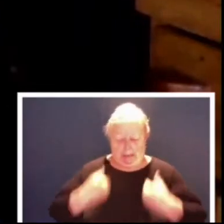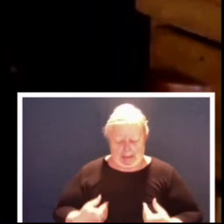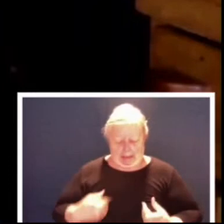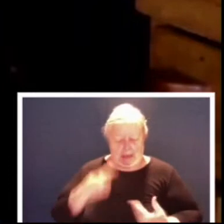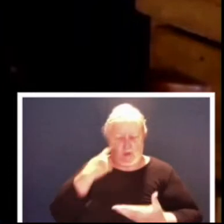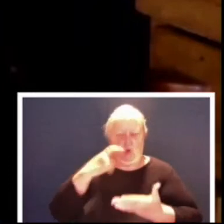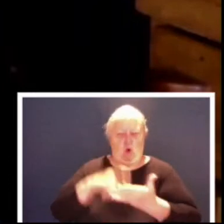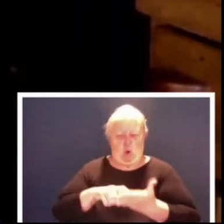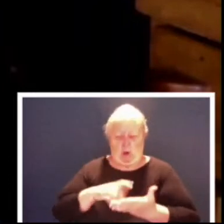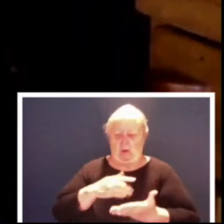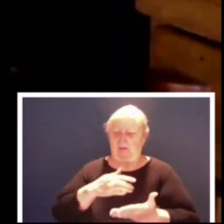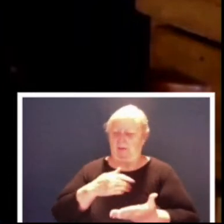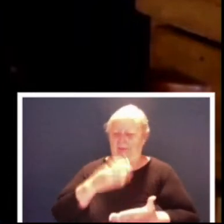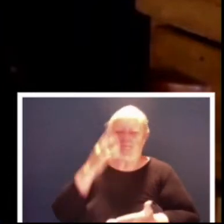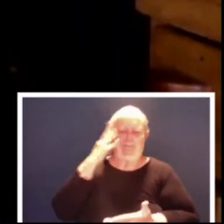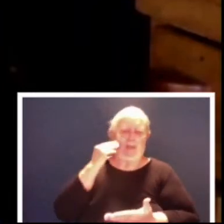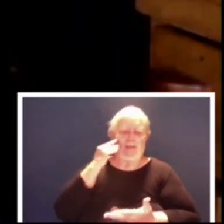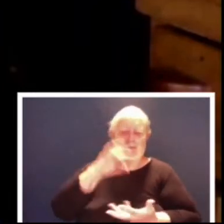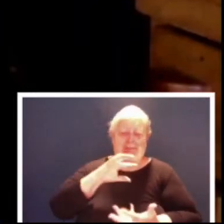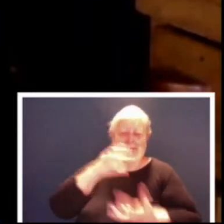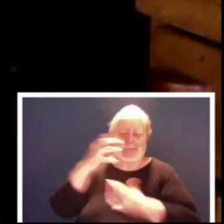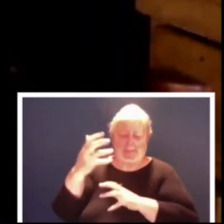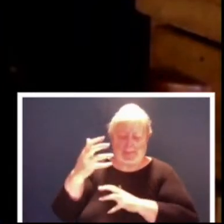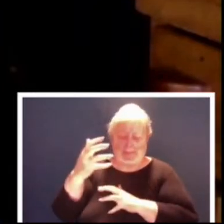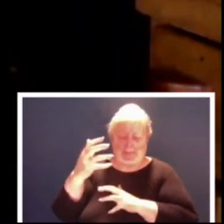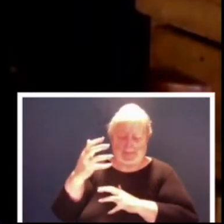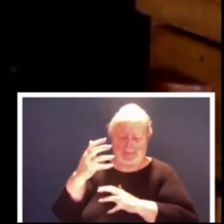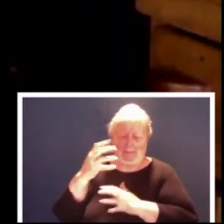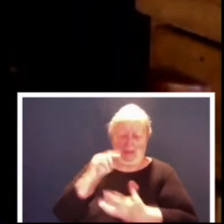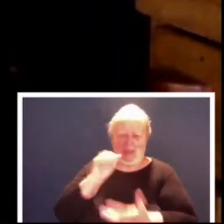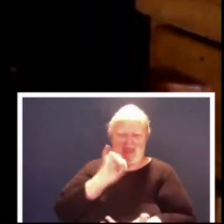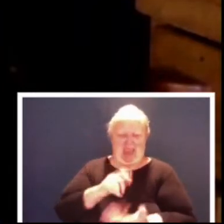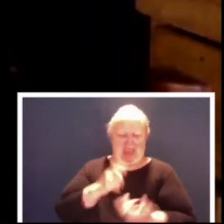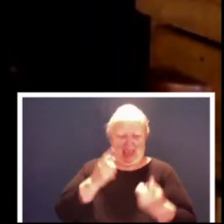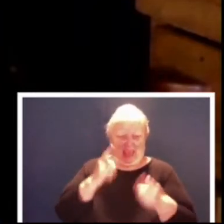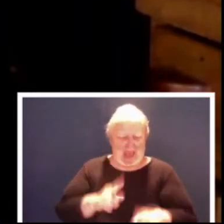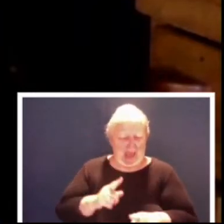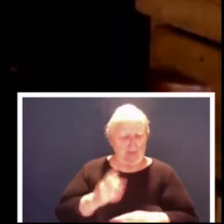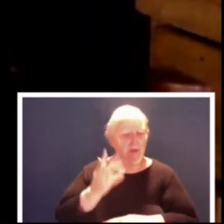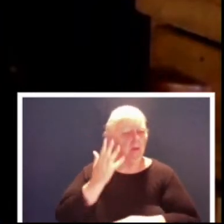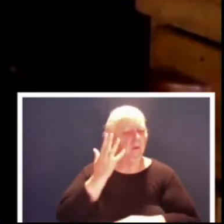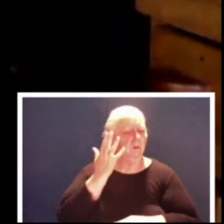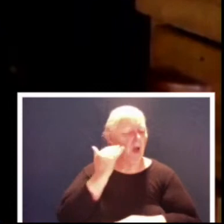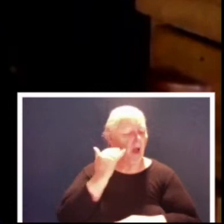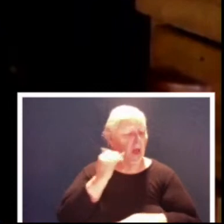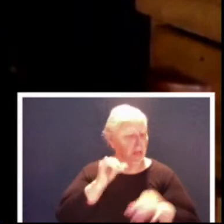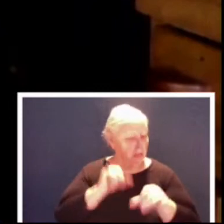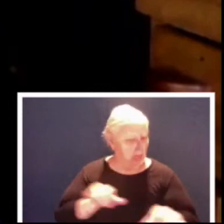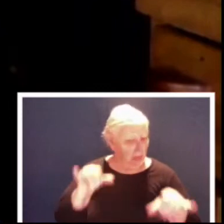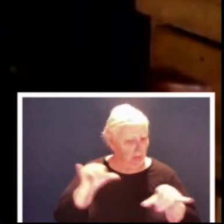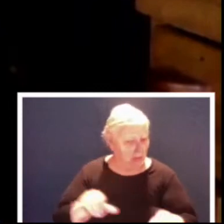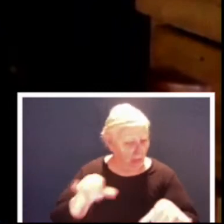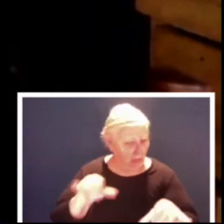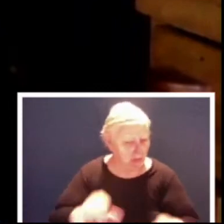of how your relationship to that chaos, right? So if it's like, ugh, I'm just gonna suffer through this